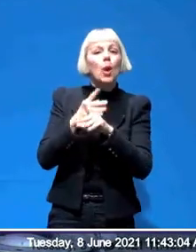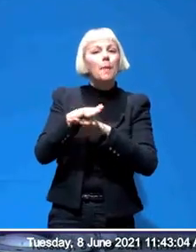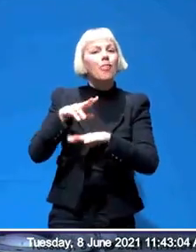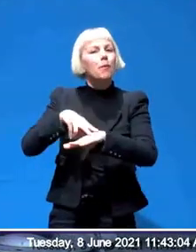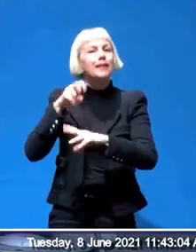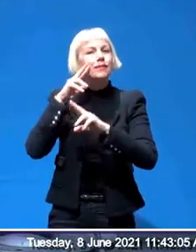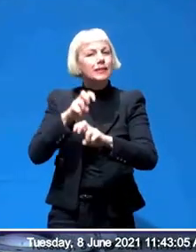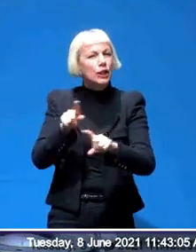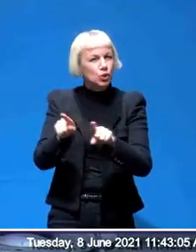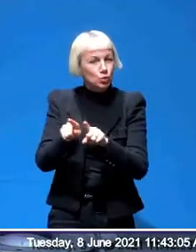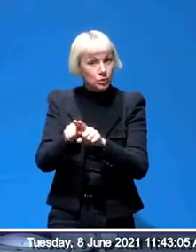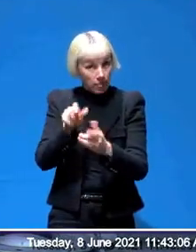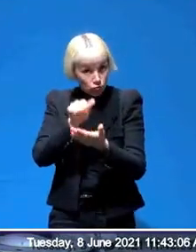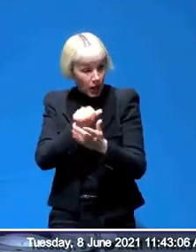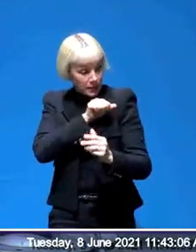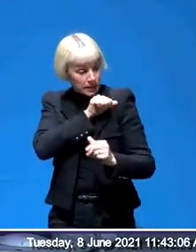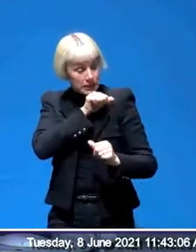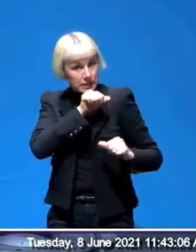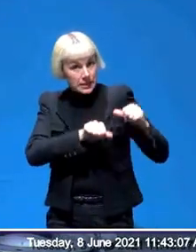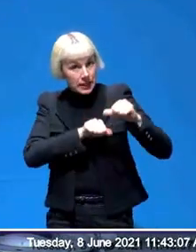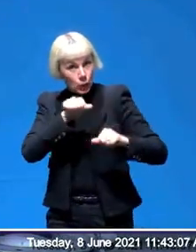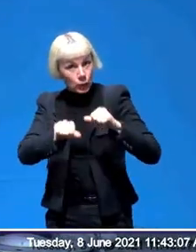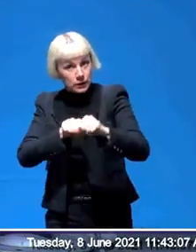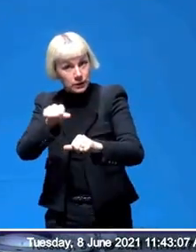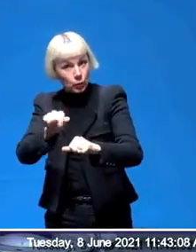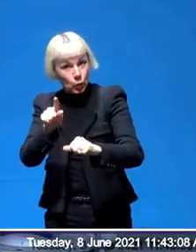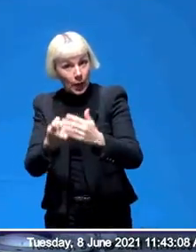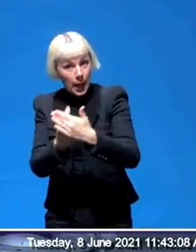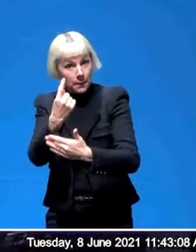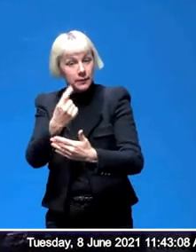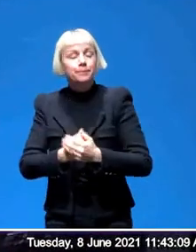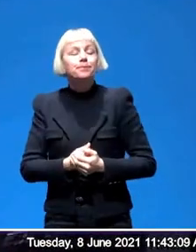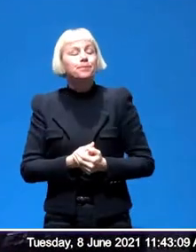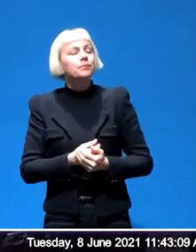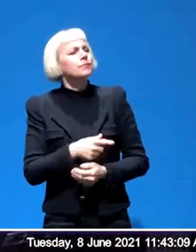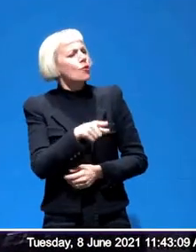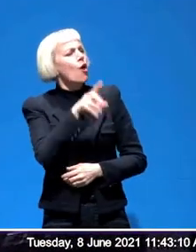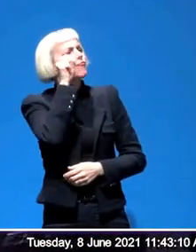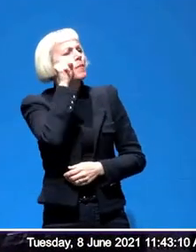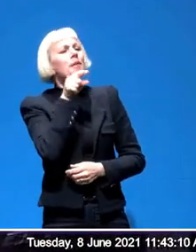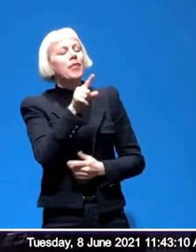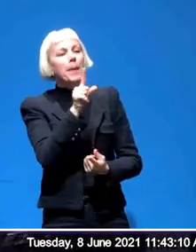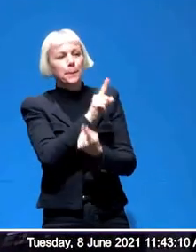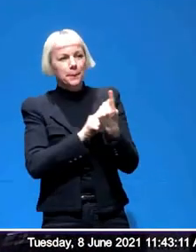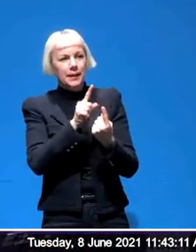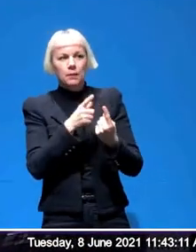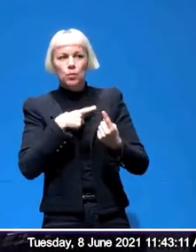Sure. Yes, that's correct. Do you have a recollection of that meeting? I actually do. There were two meetings there?